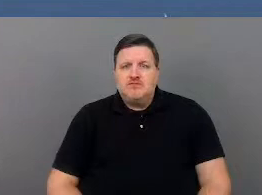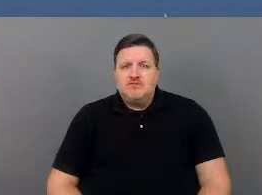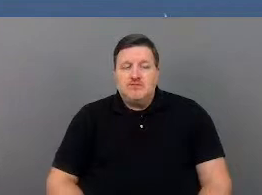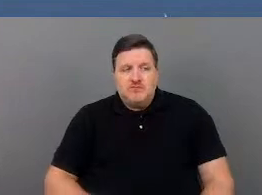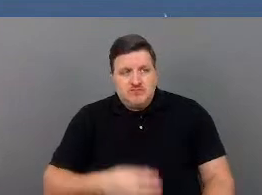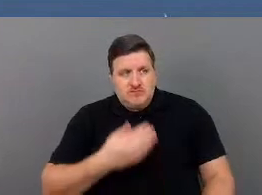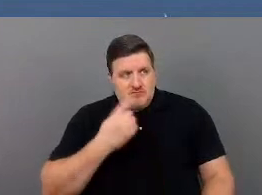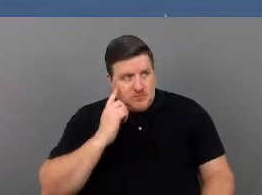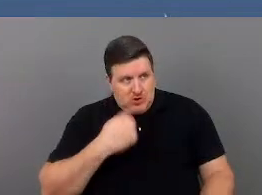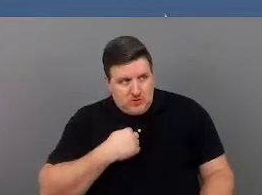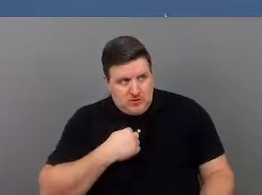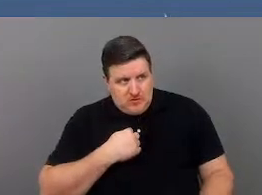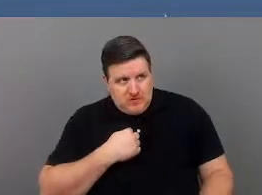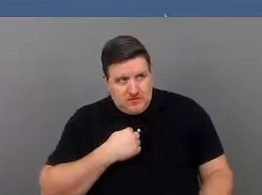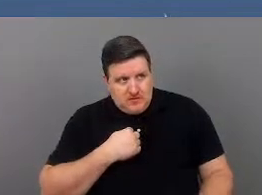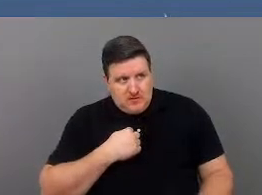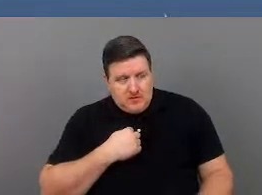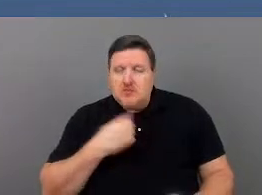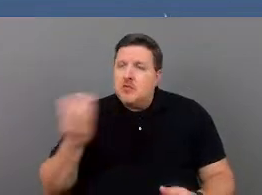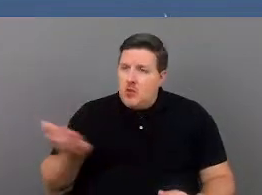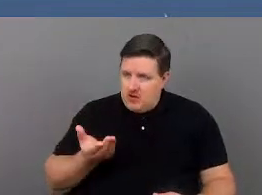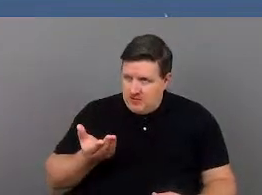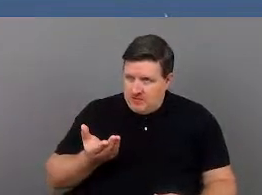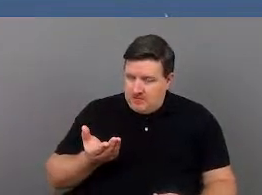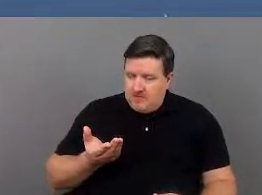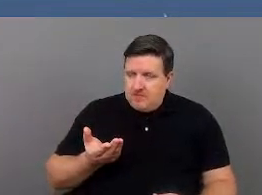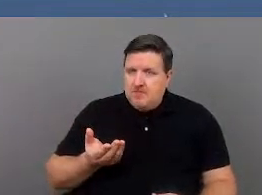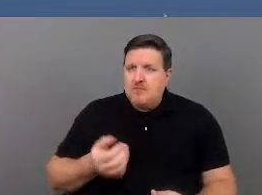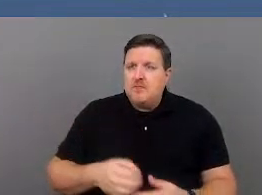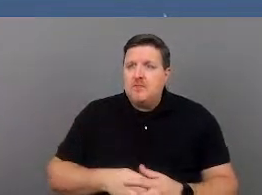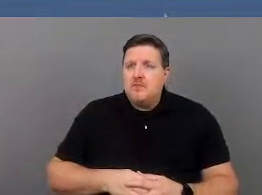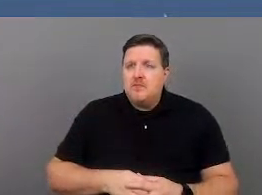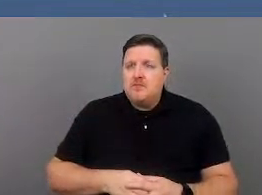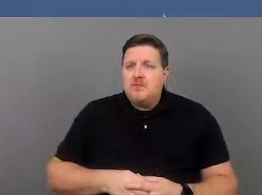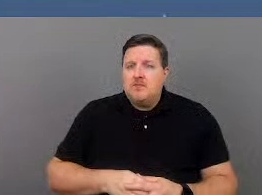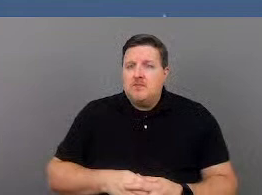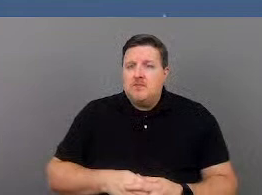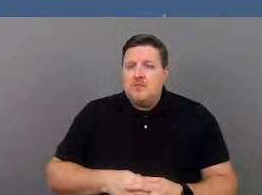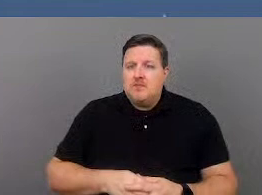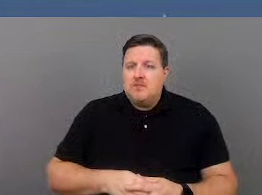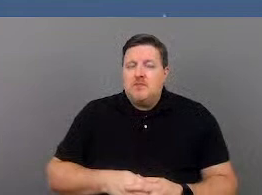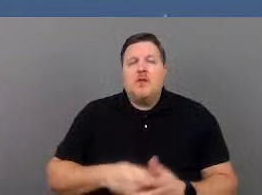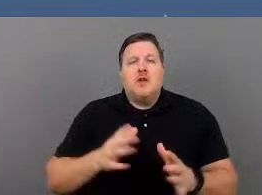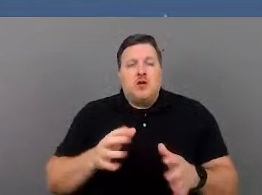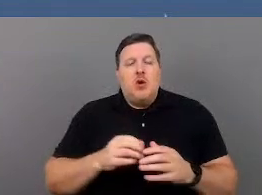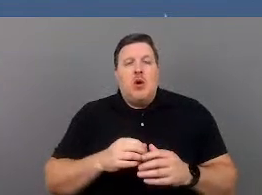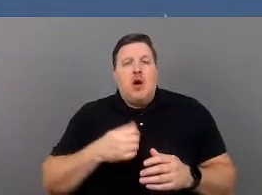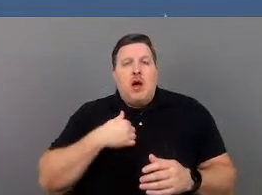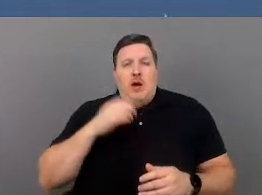I'M A RESIDENT OF WARD 4 NORTH SIDE AND I WANTED TO ASK THE COUNCIL A QUESTION. IF THE -- LET'S SAY THE REG